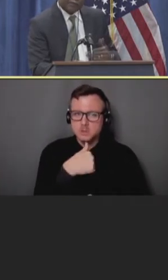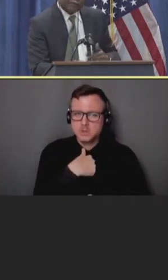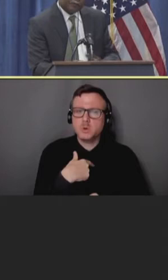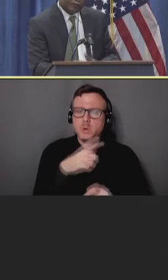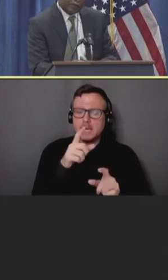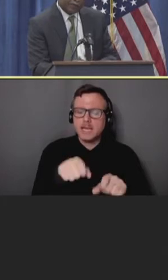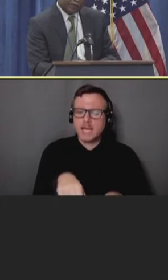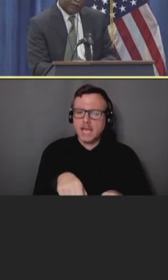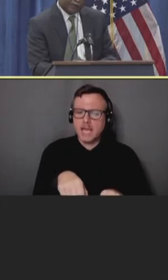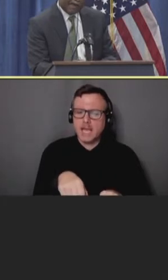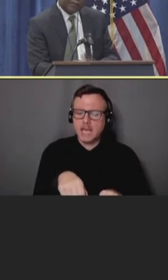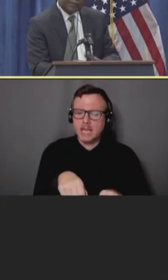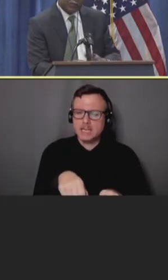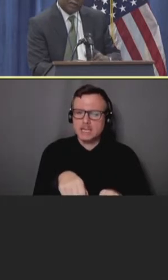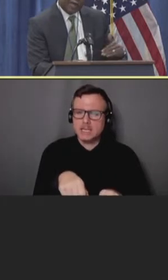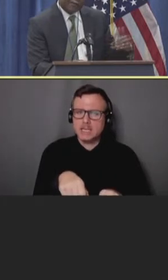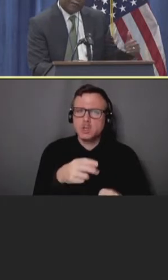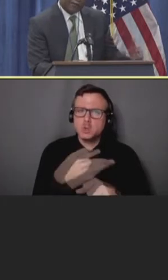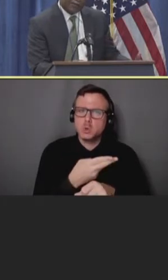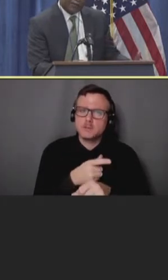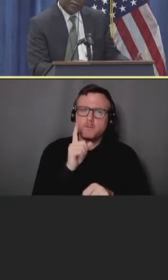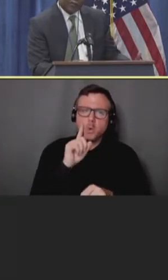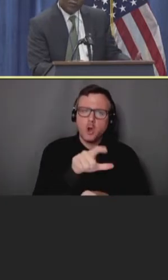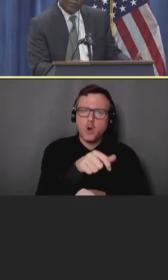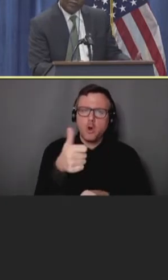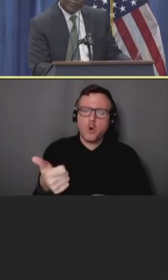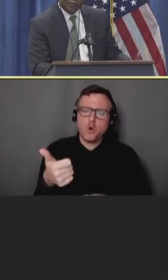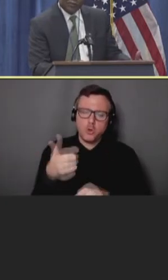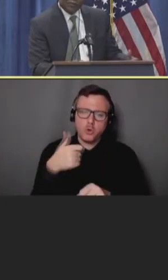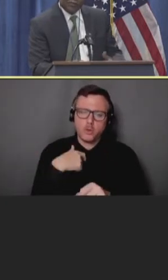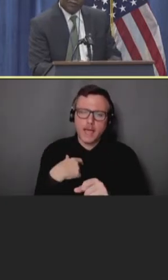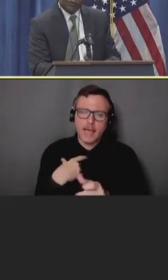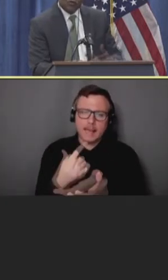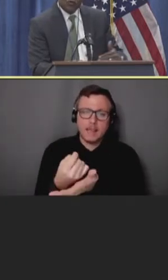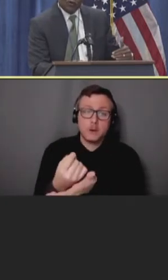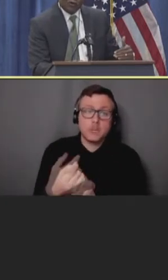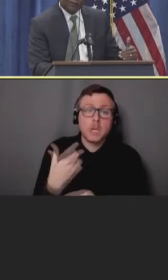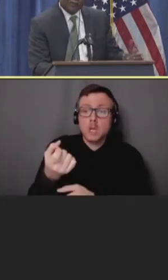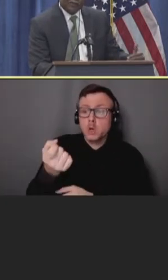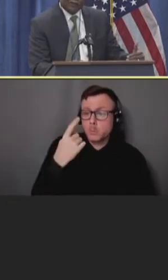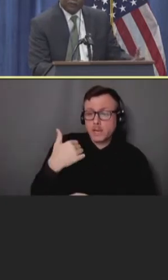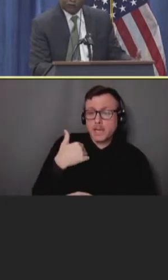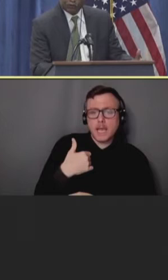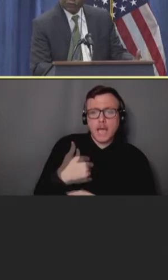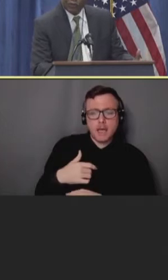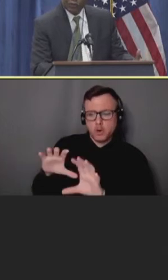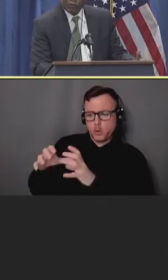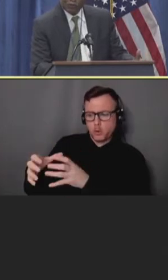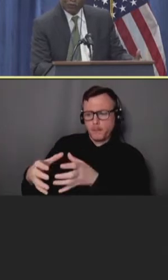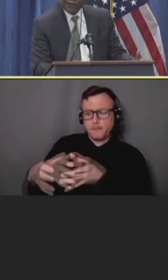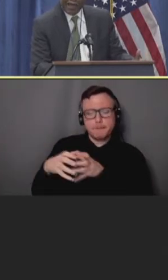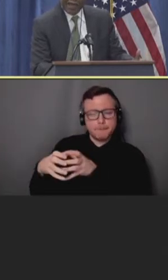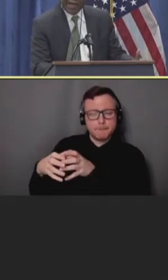The advantage that we have within the DoD is that we do have a cohort of individuals who have had